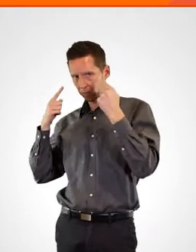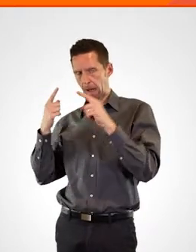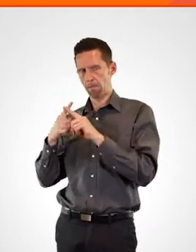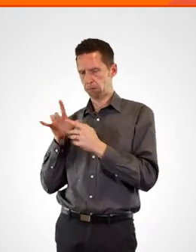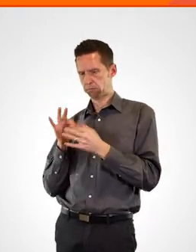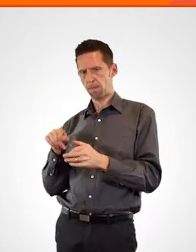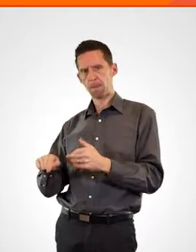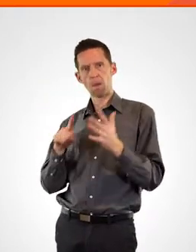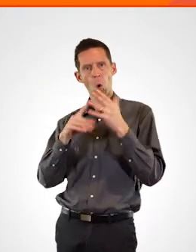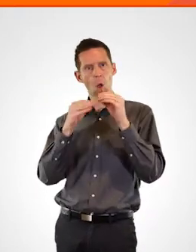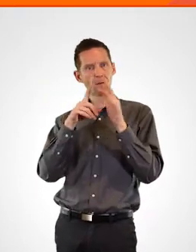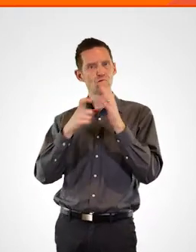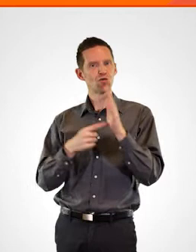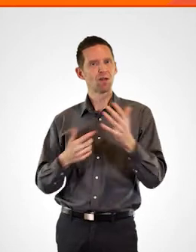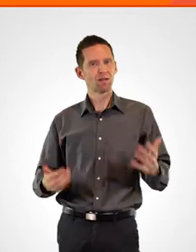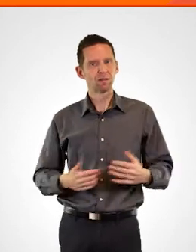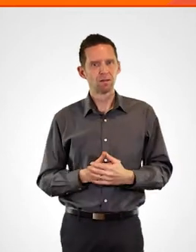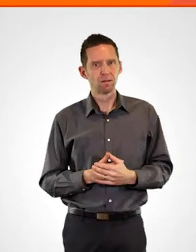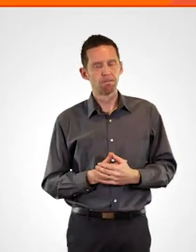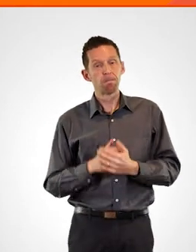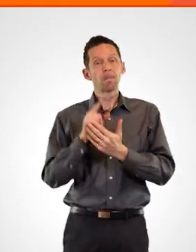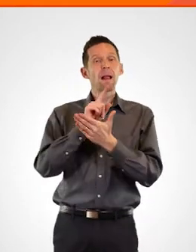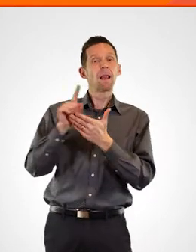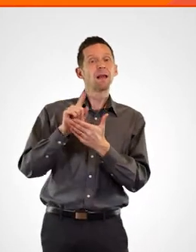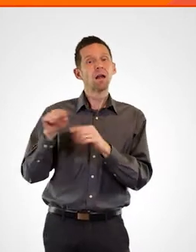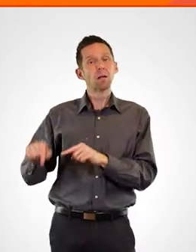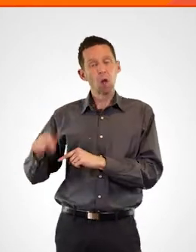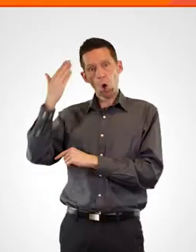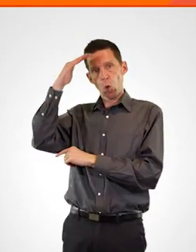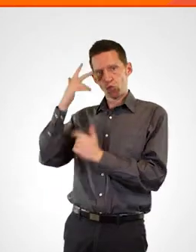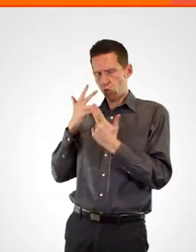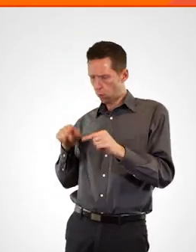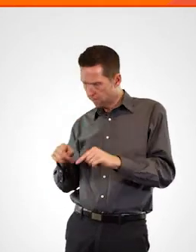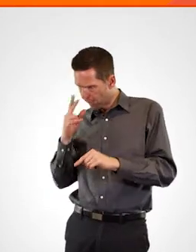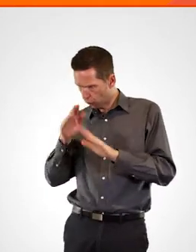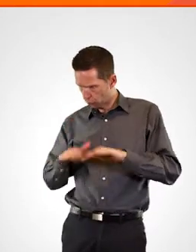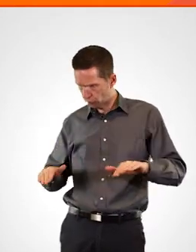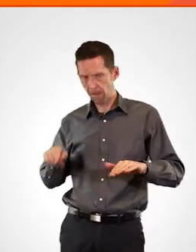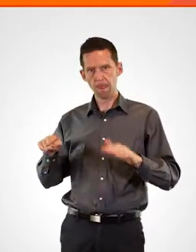and their corresponding objects. Later, adults show young children that those objects and sounds